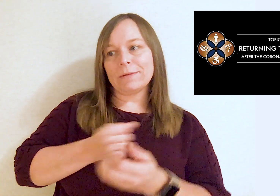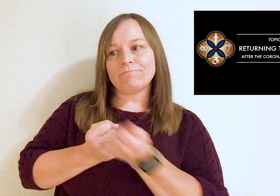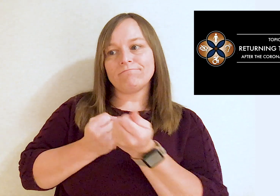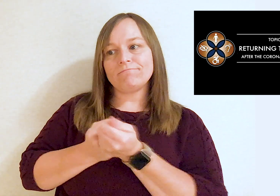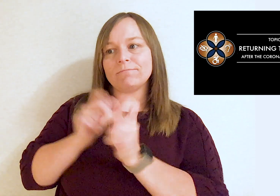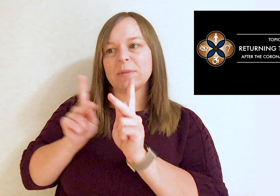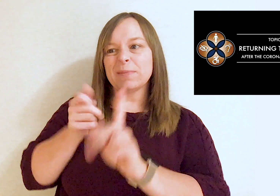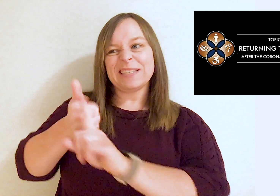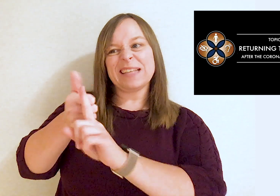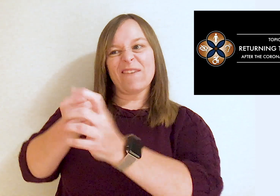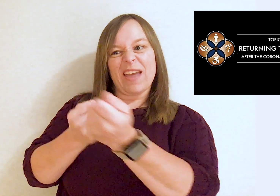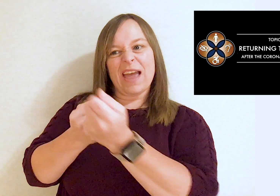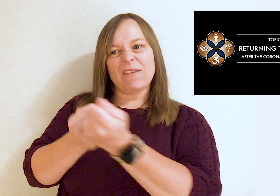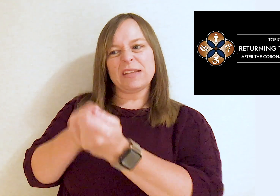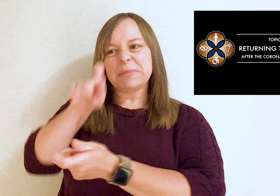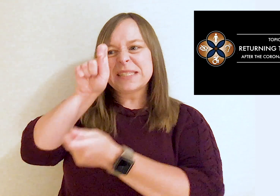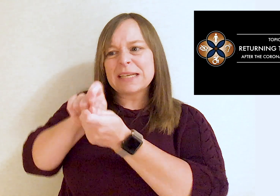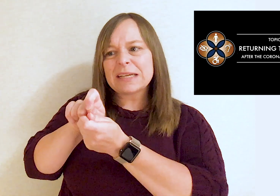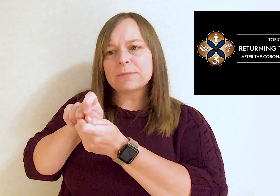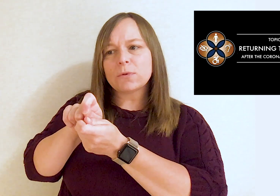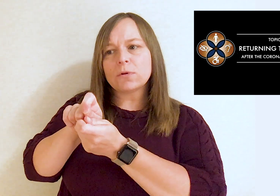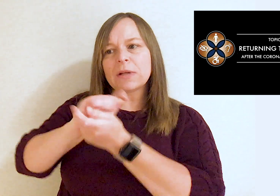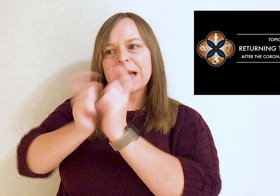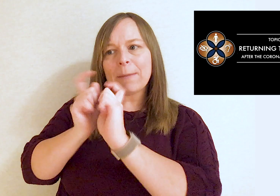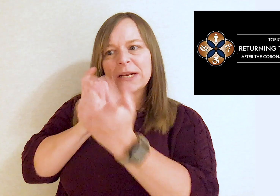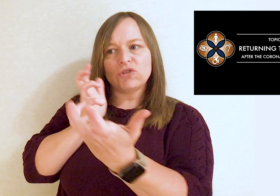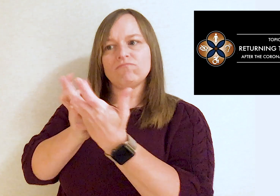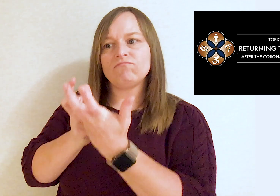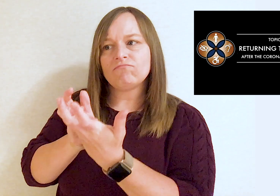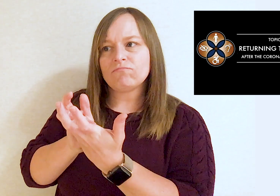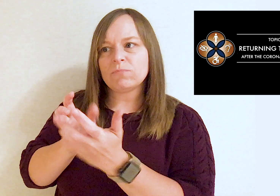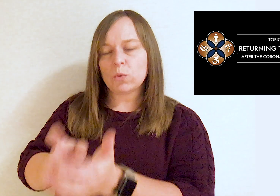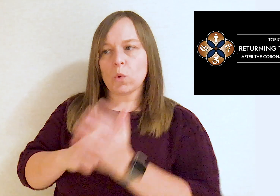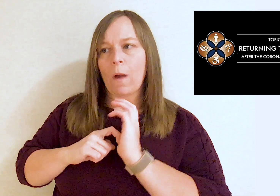in self advocating for specific reasonable accommodations they require